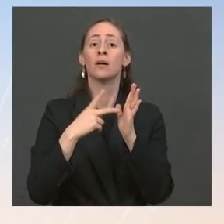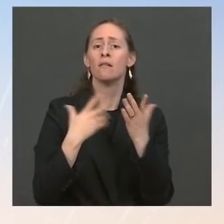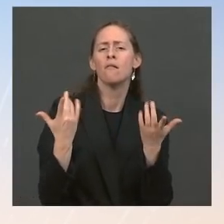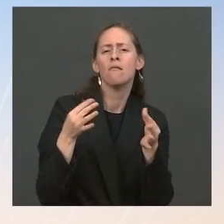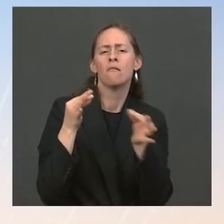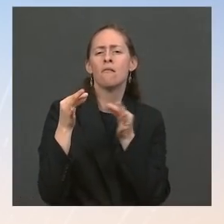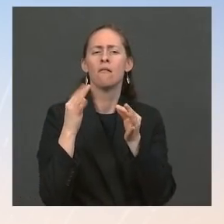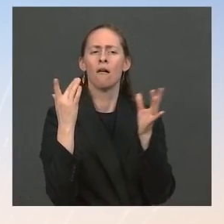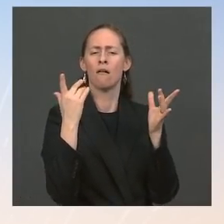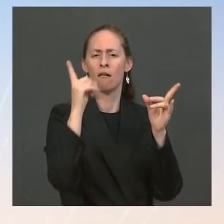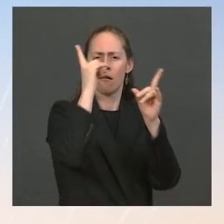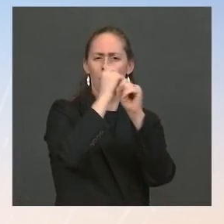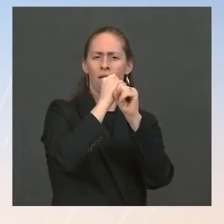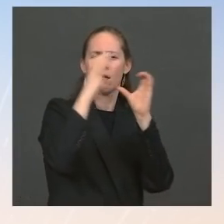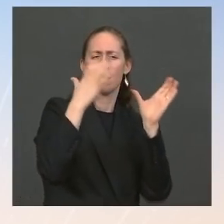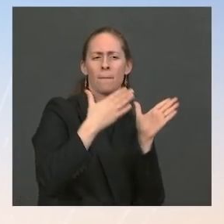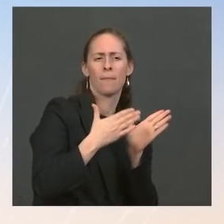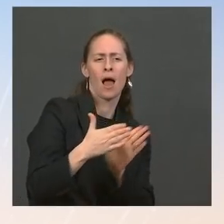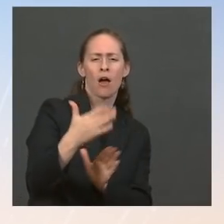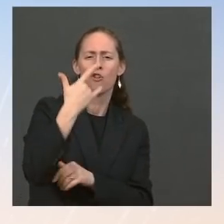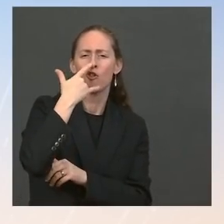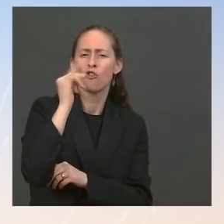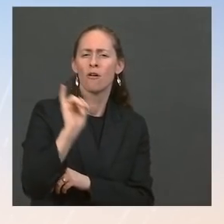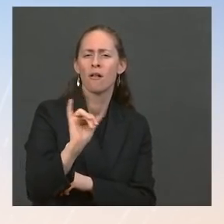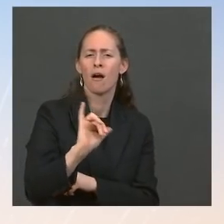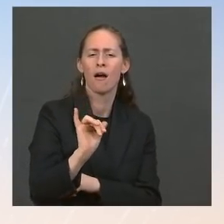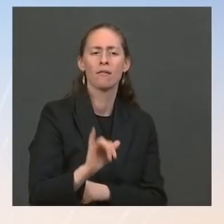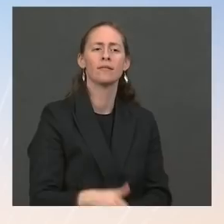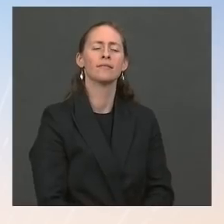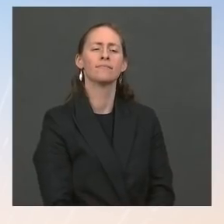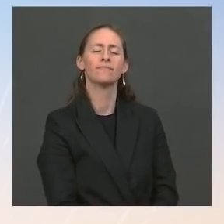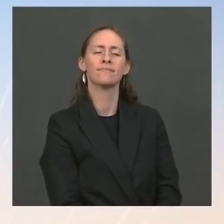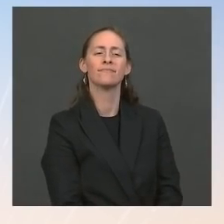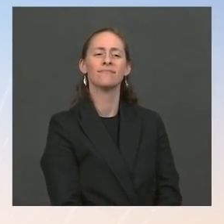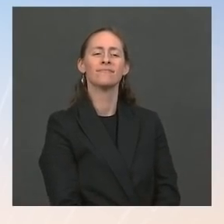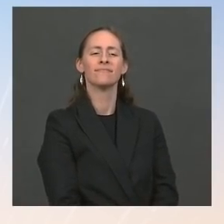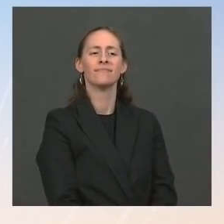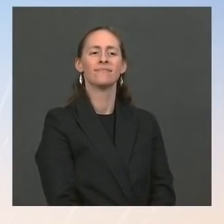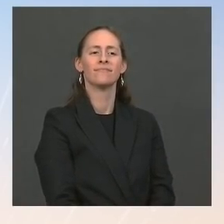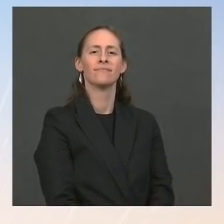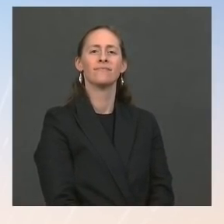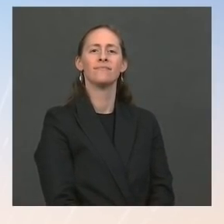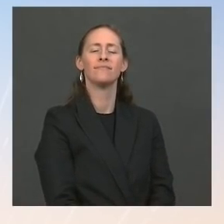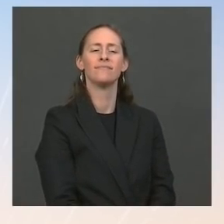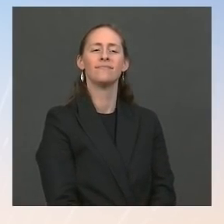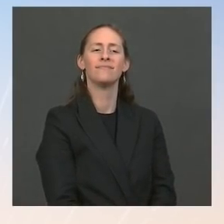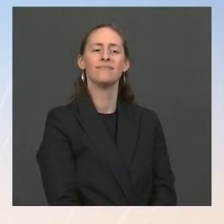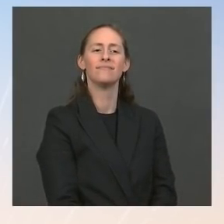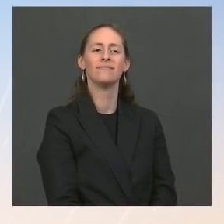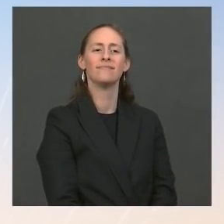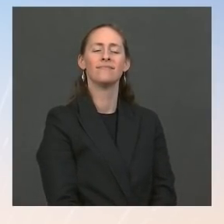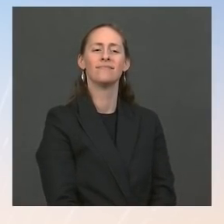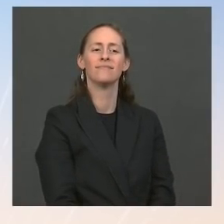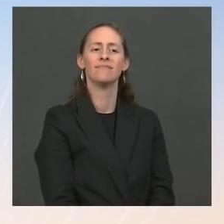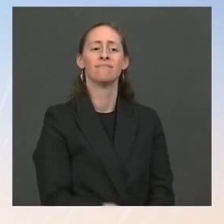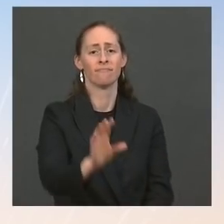when he's out in the country. One, you'll hear him convey today that he's also frustrated by the negativity